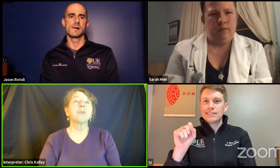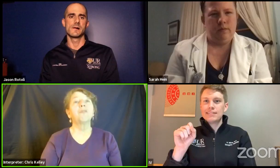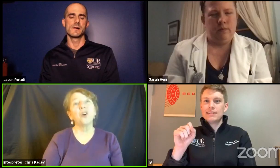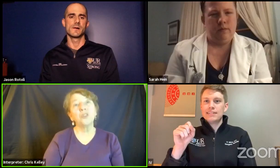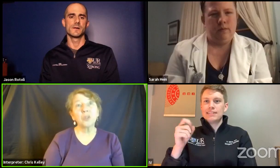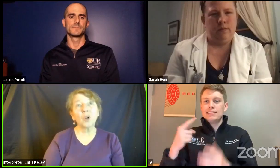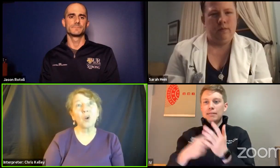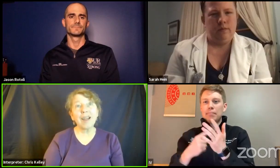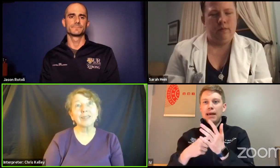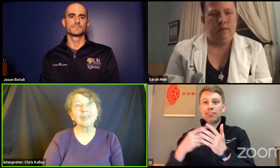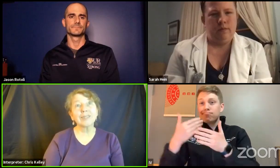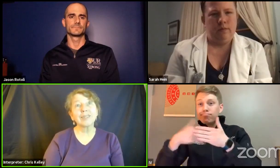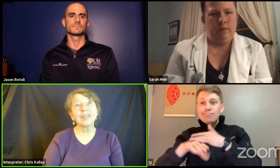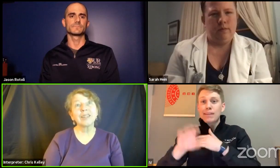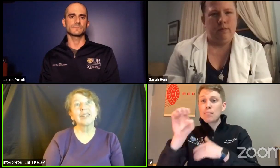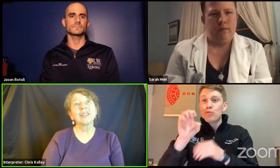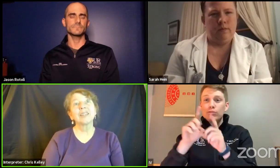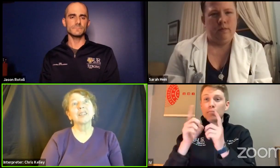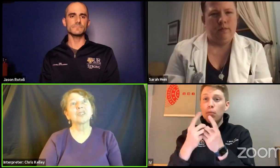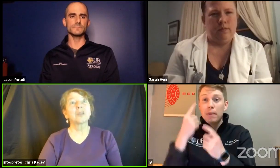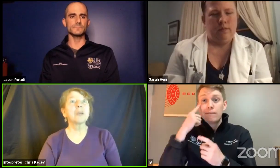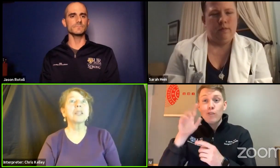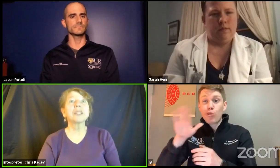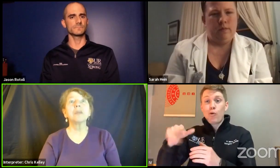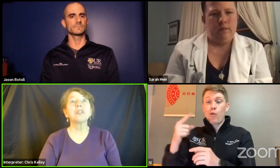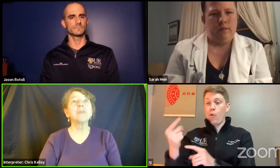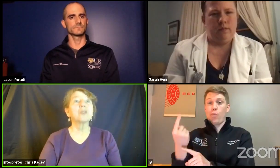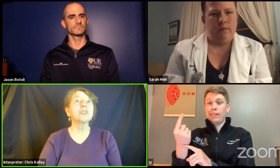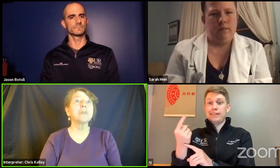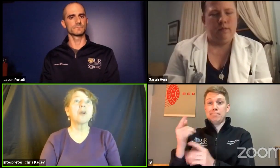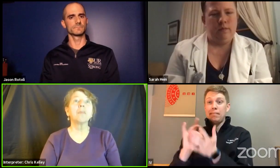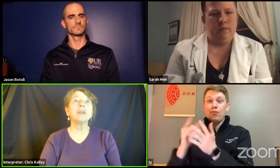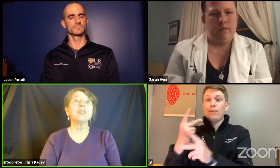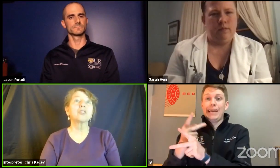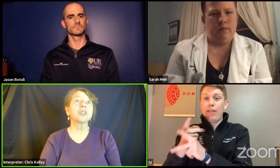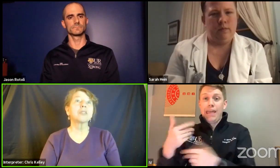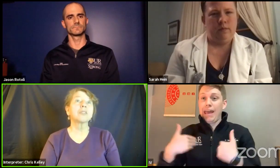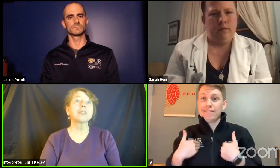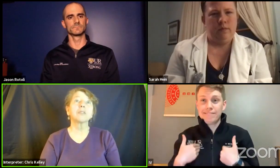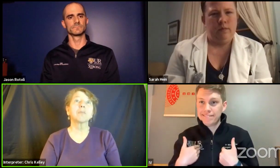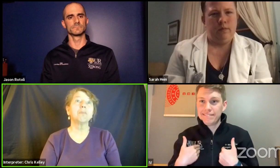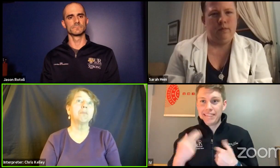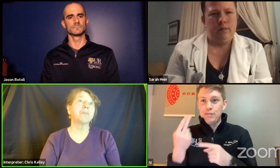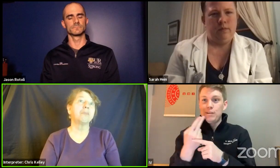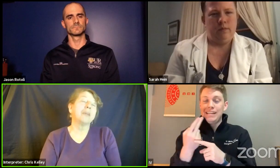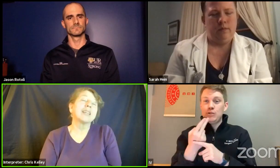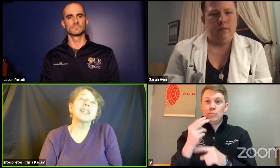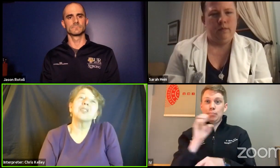medical services. And the emergency department is quite aware of those disparities.